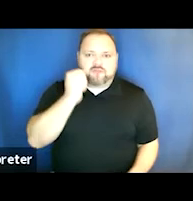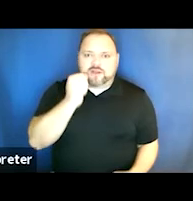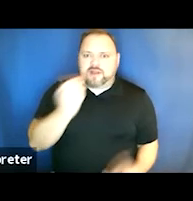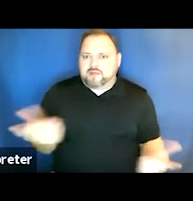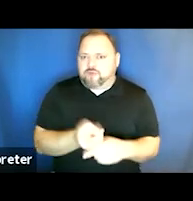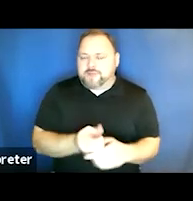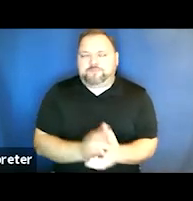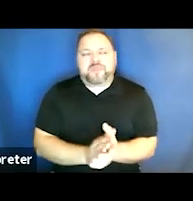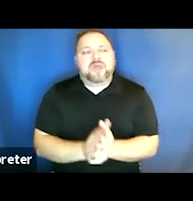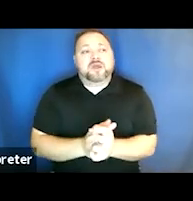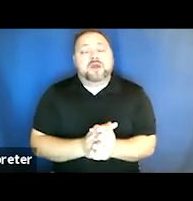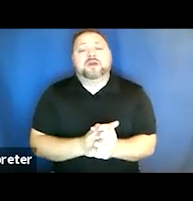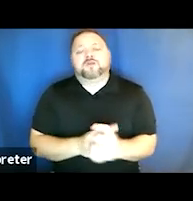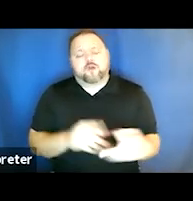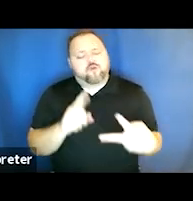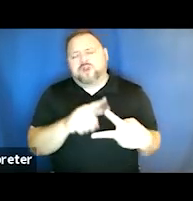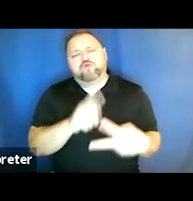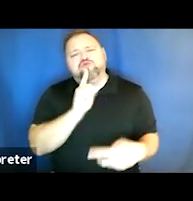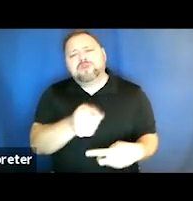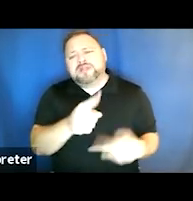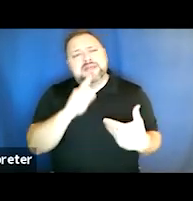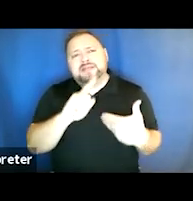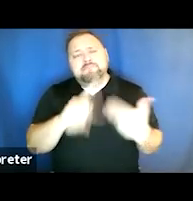Number 1, it's really about